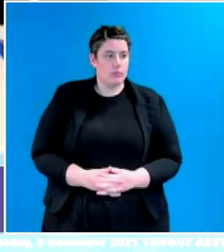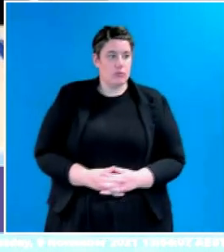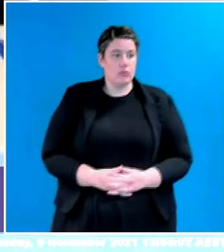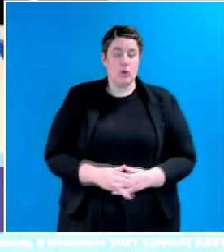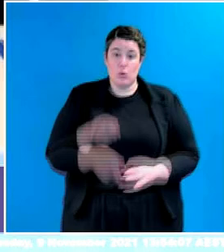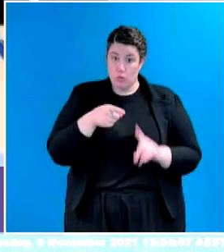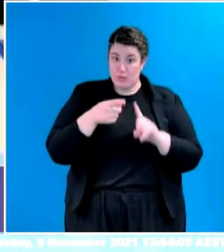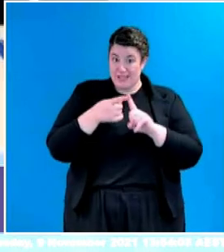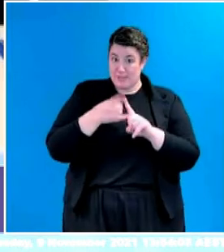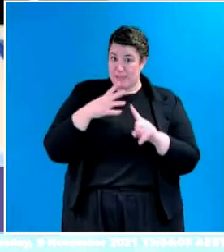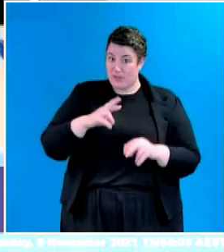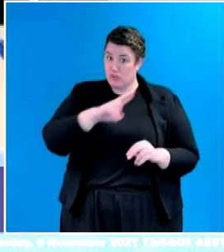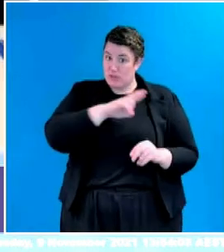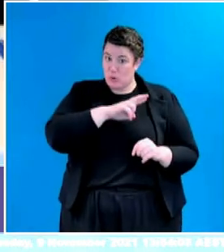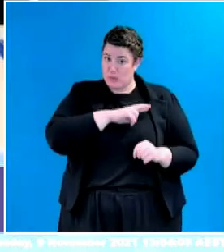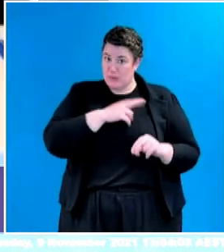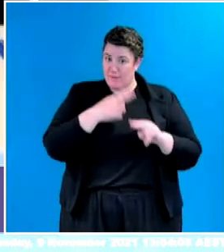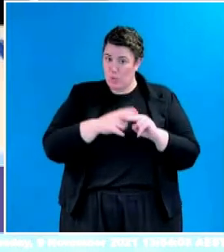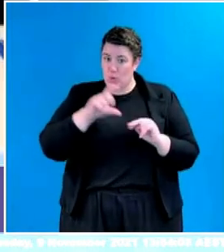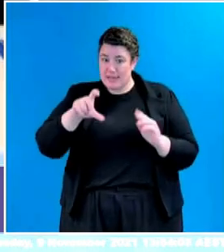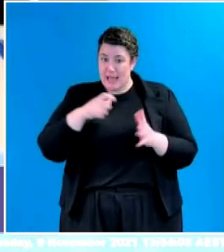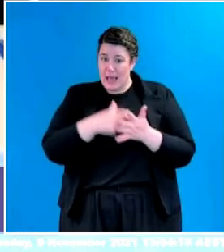with respect to the CRPD?